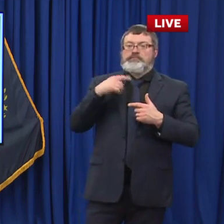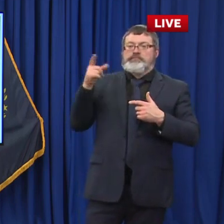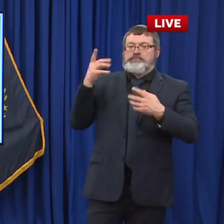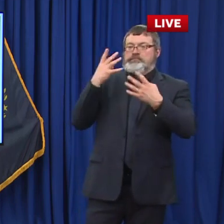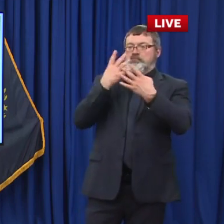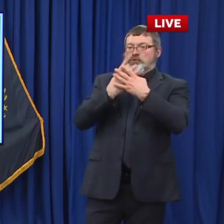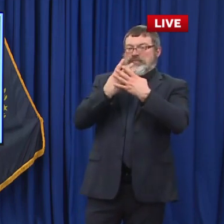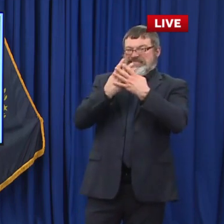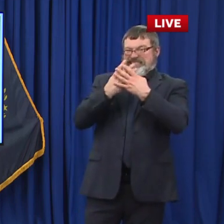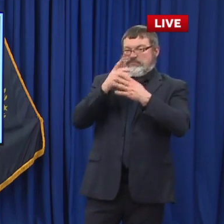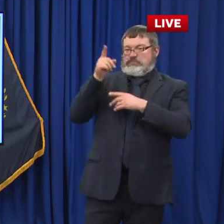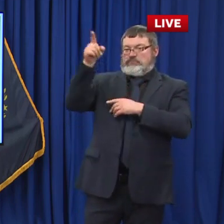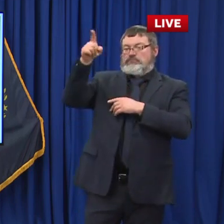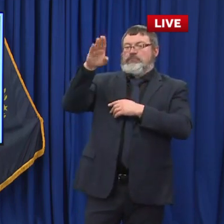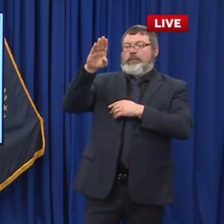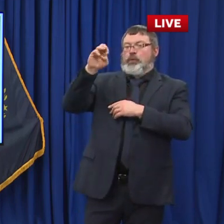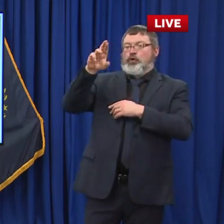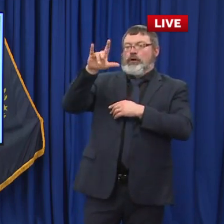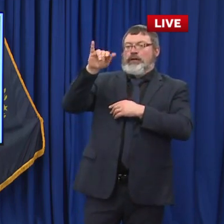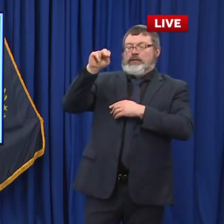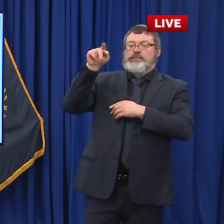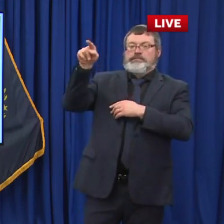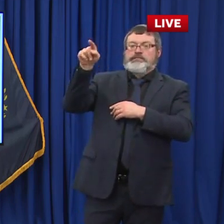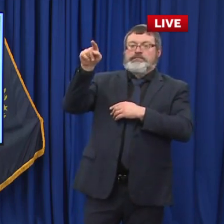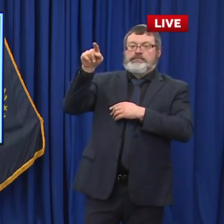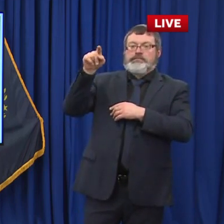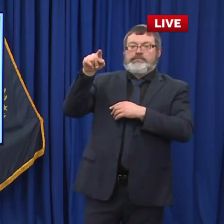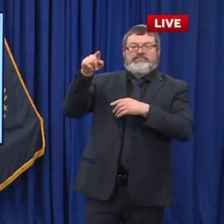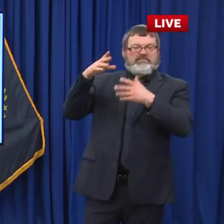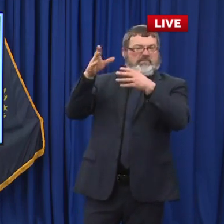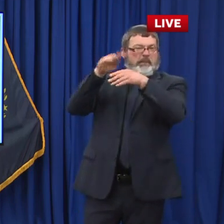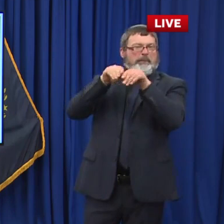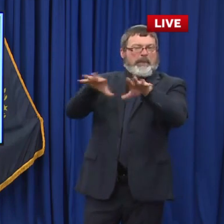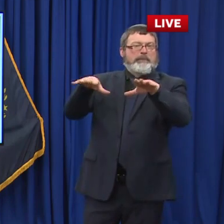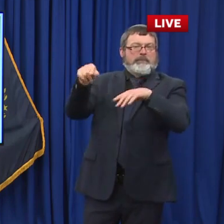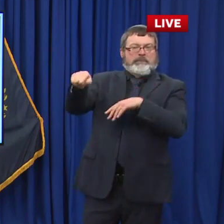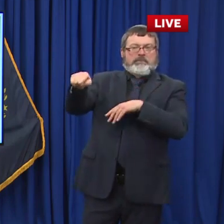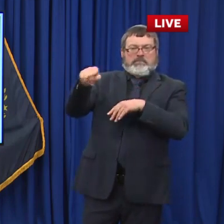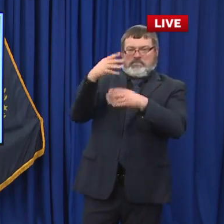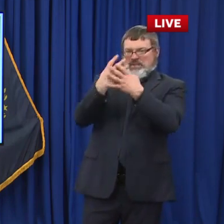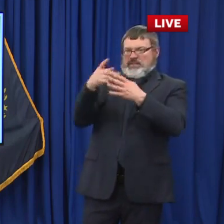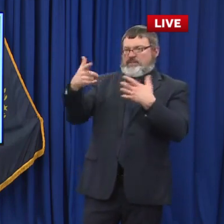ABOUT THE OUTBREAK AT THE PRISON IN BERLIN.